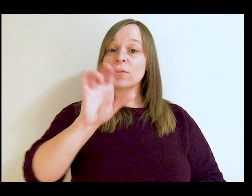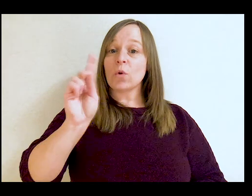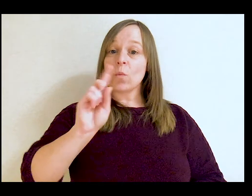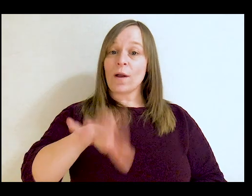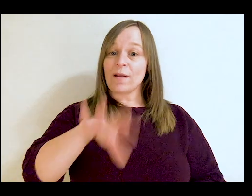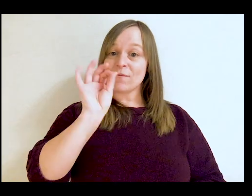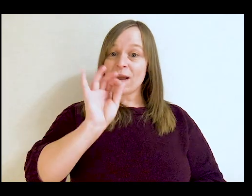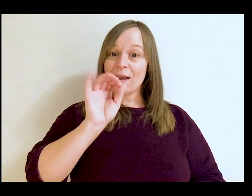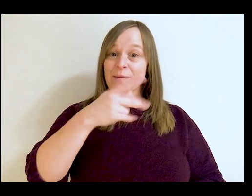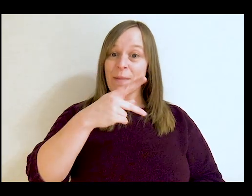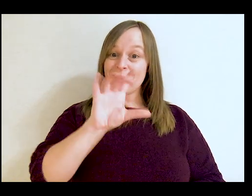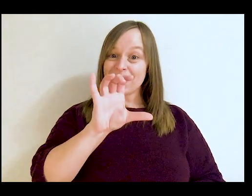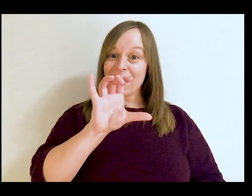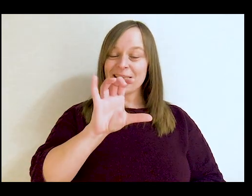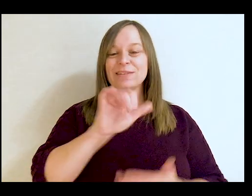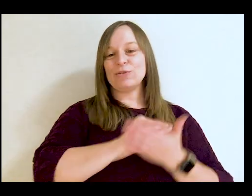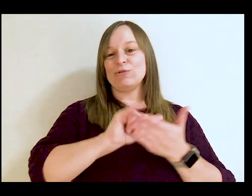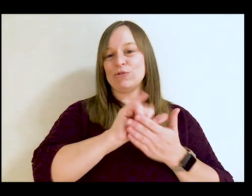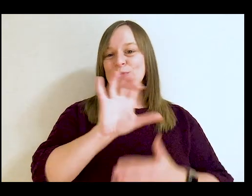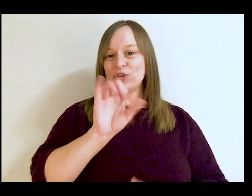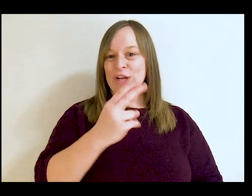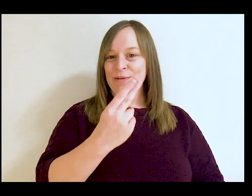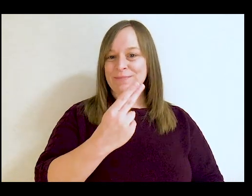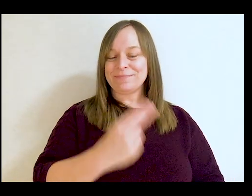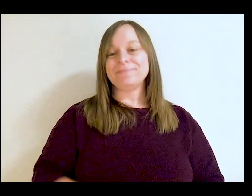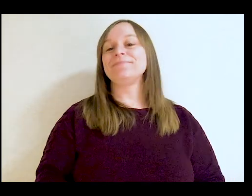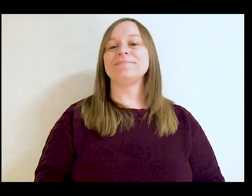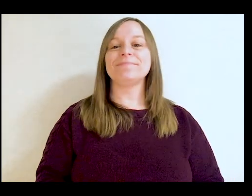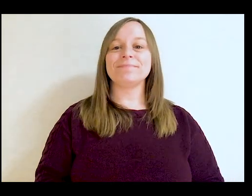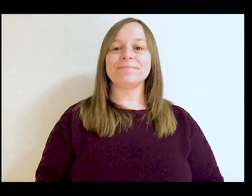The closed caption version of this podcast is available on our YouTube channel.